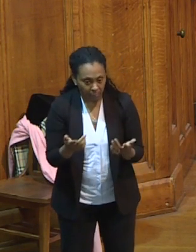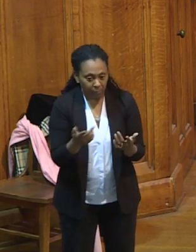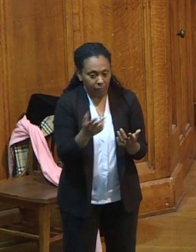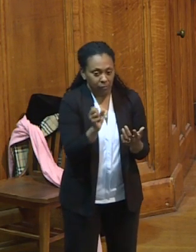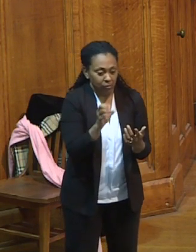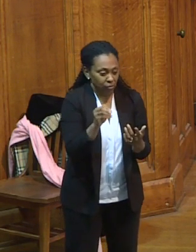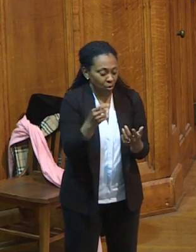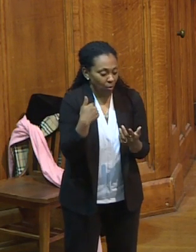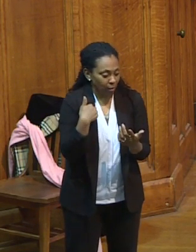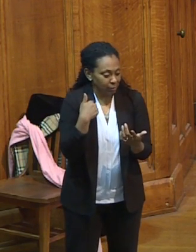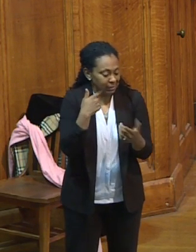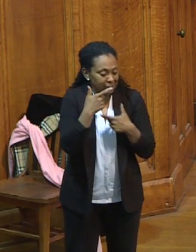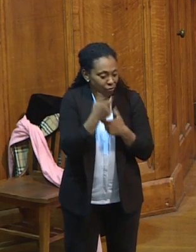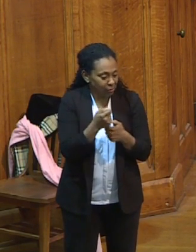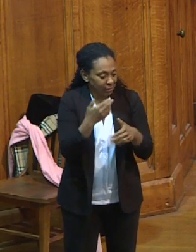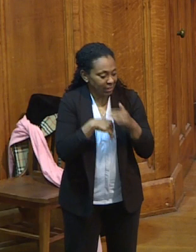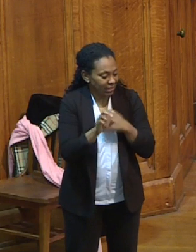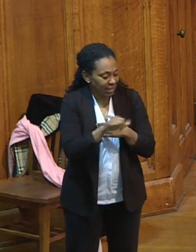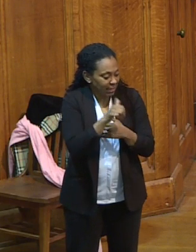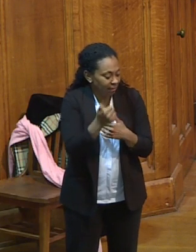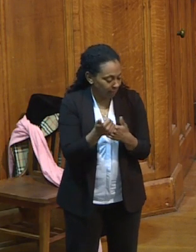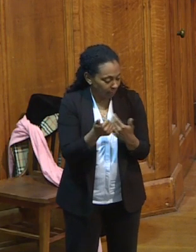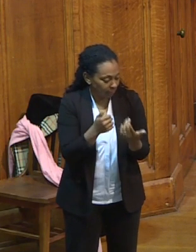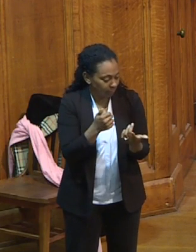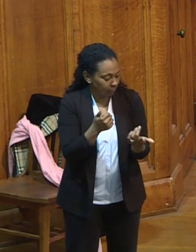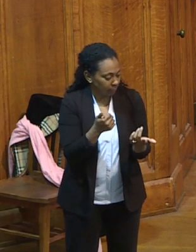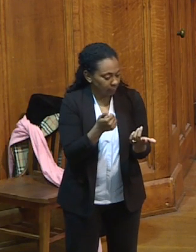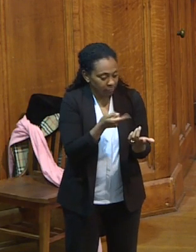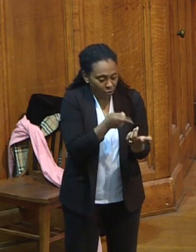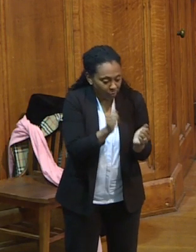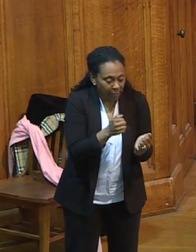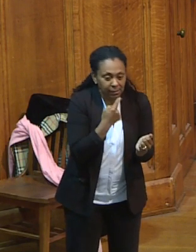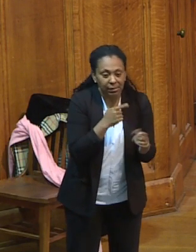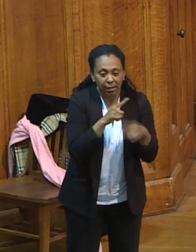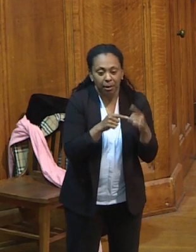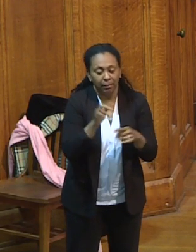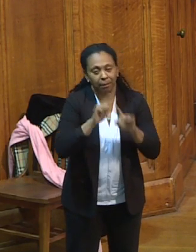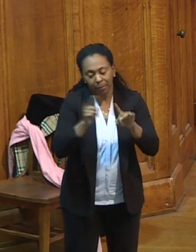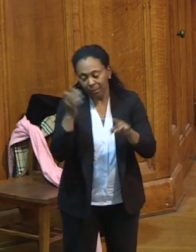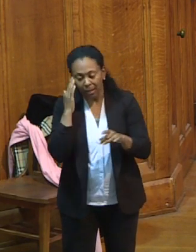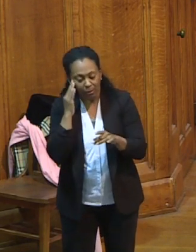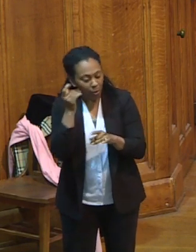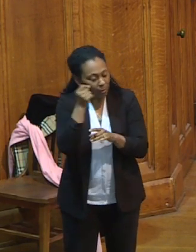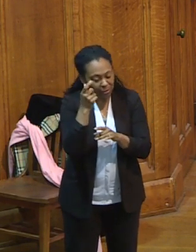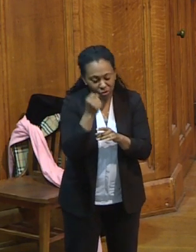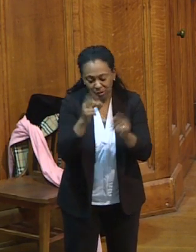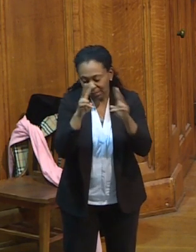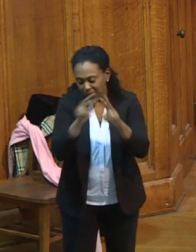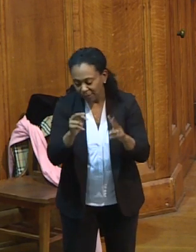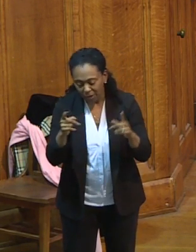Yeah, so I was interested in discussing that further. But I agree it's a very complex topic and if we had answers here, we could all go home.